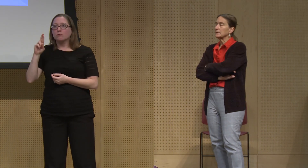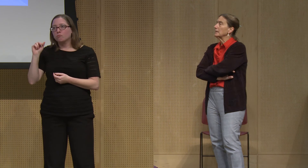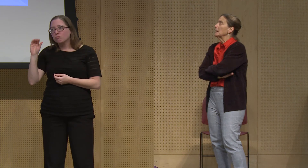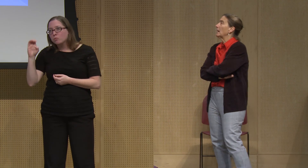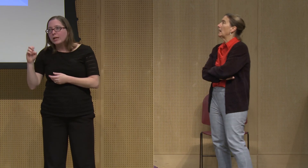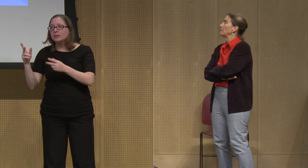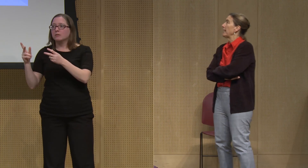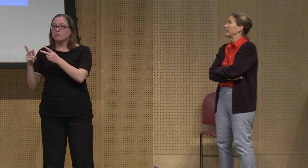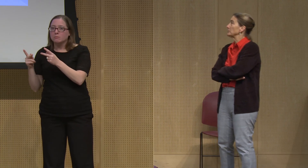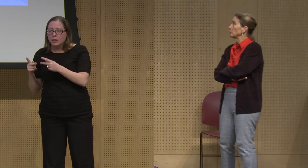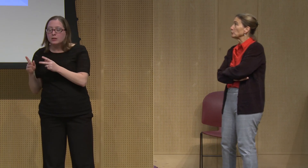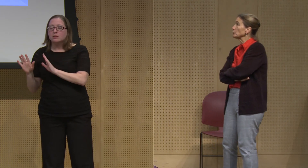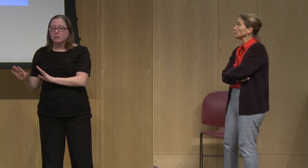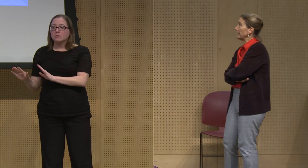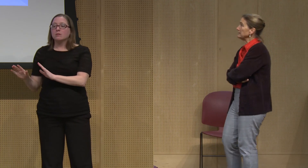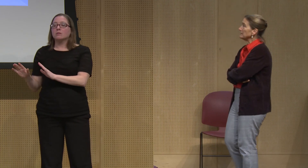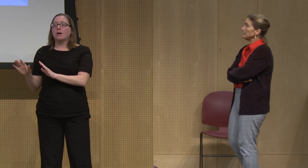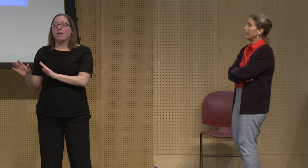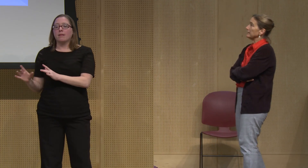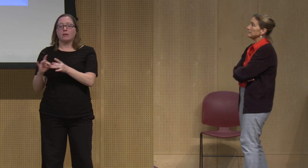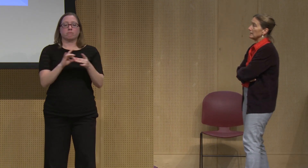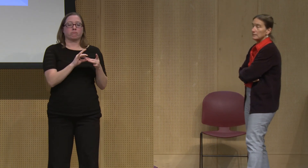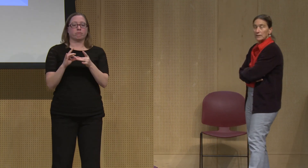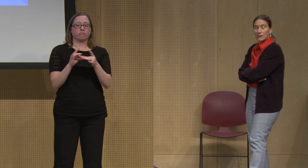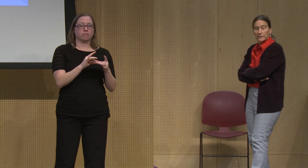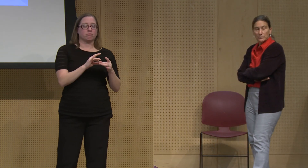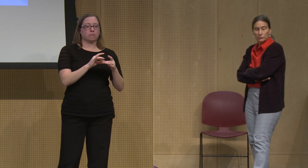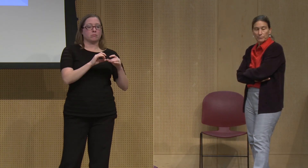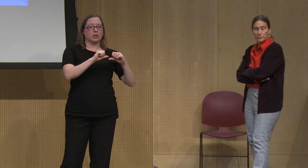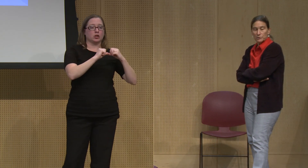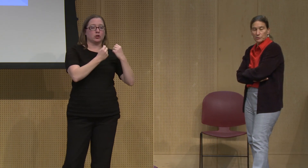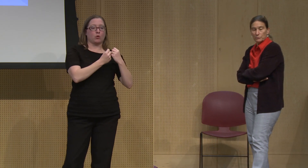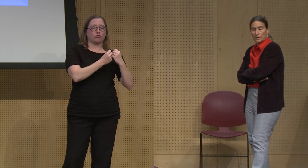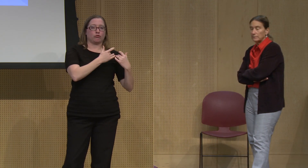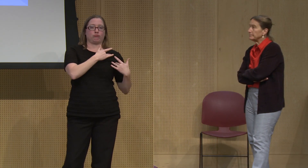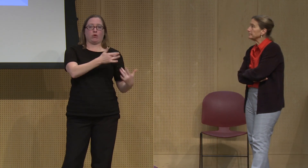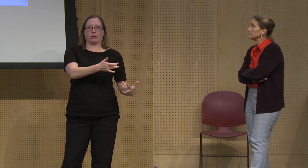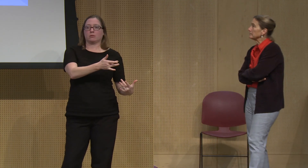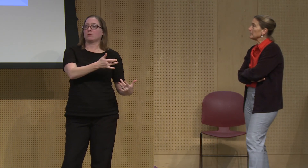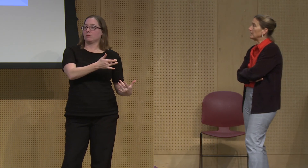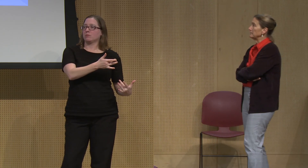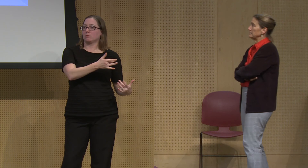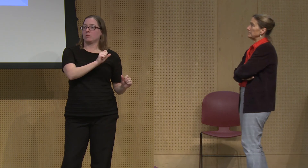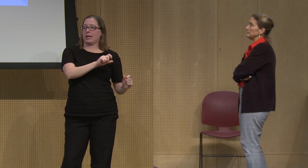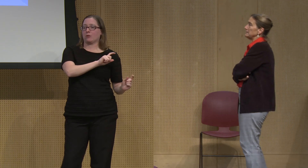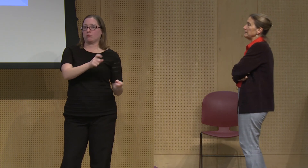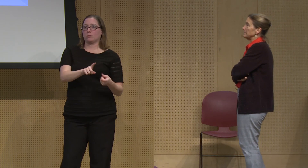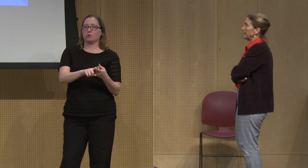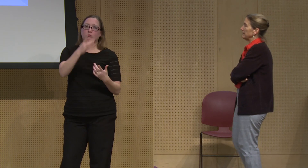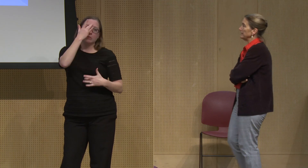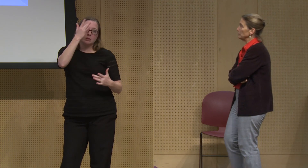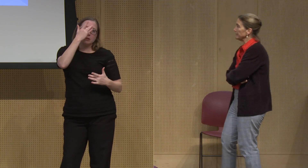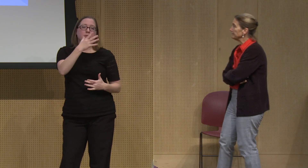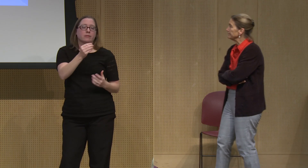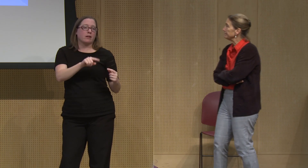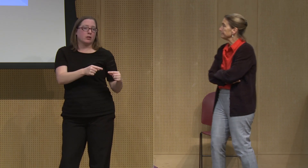AND SOCIAL TRENDS THAT CAN CONTRIBUTE TO, UH, DISEASE AND INJURY.